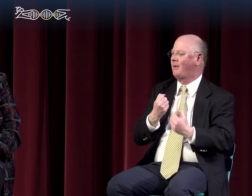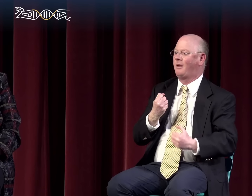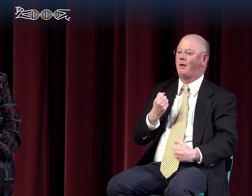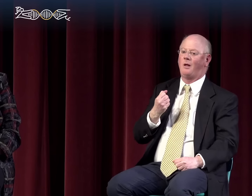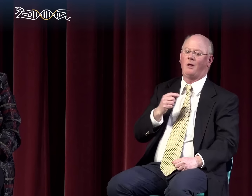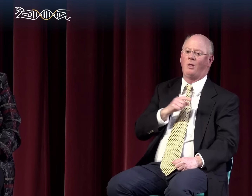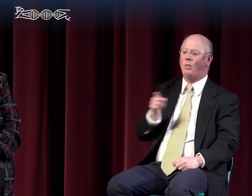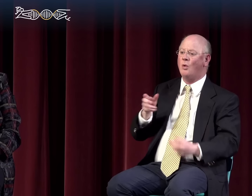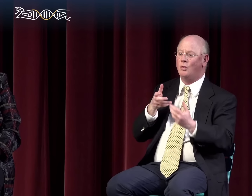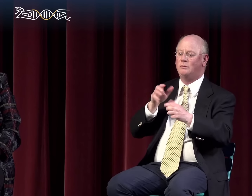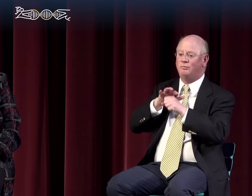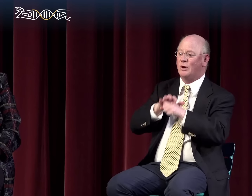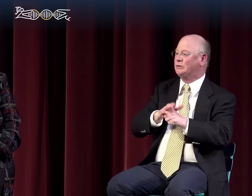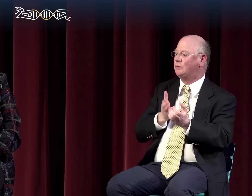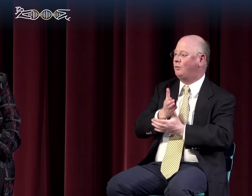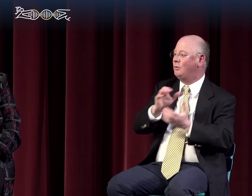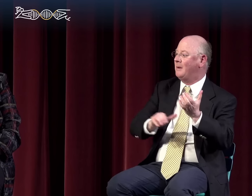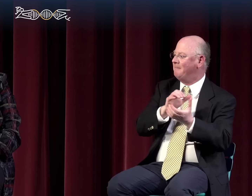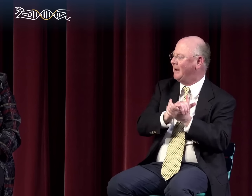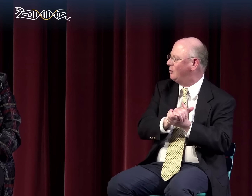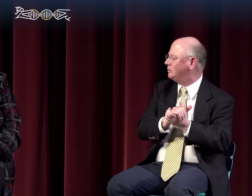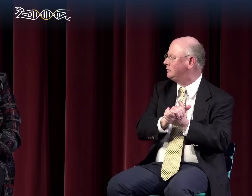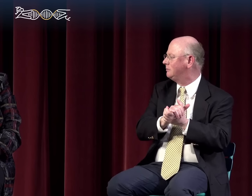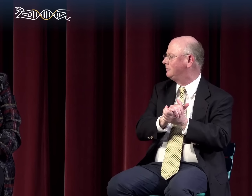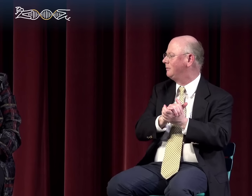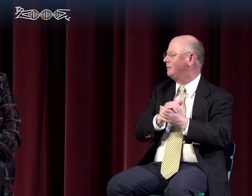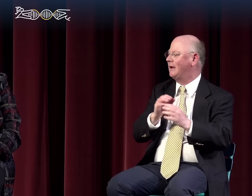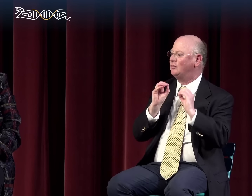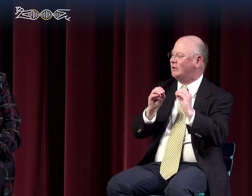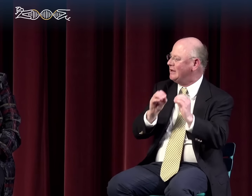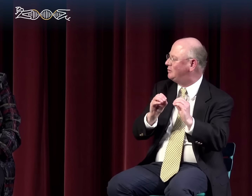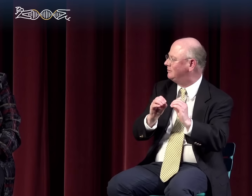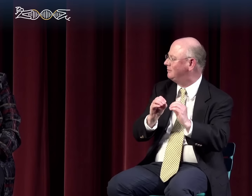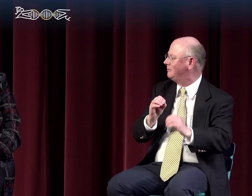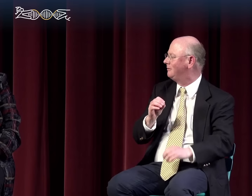all of those pressures around prohibition on marriage, and various